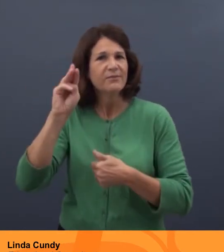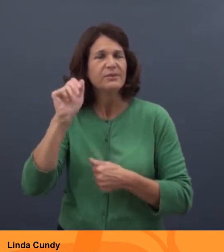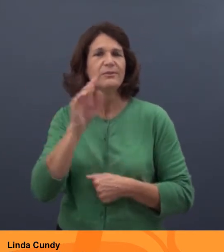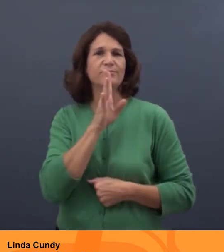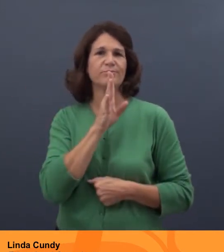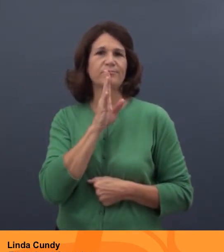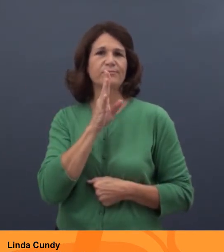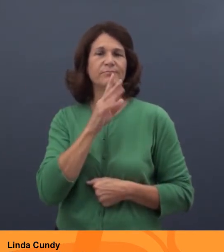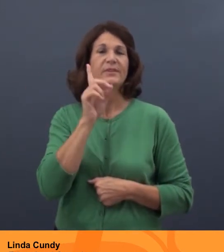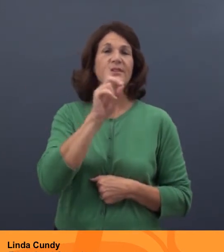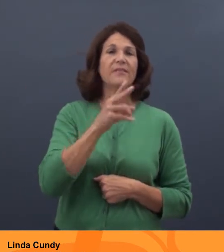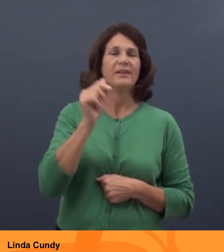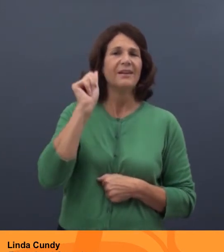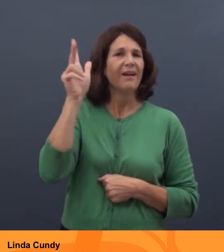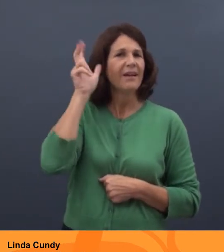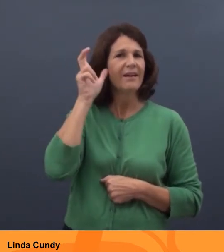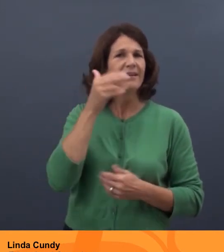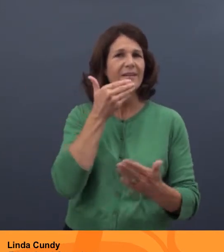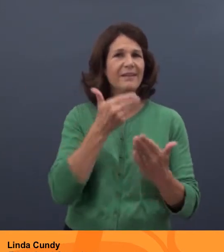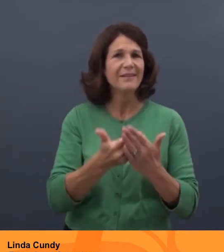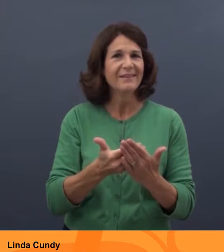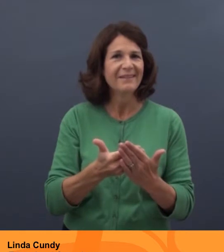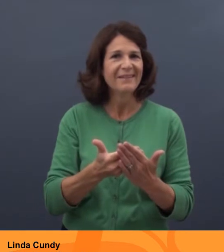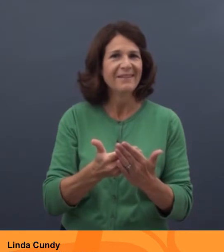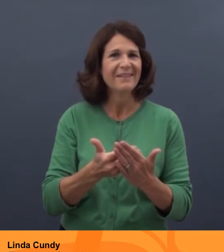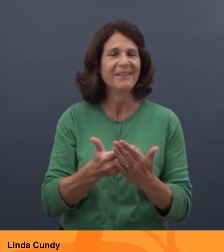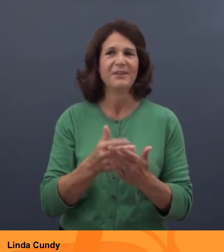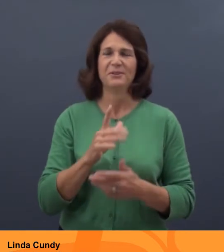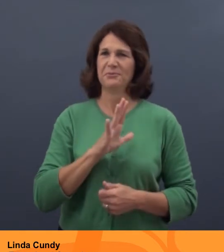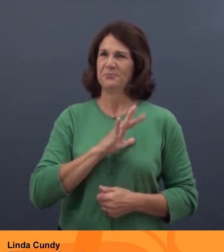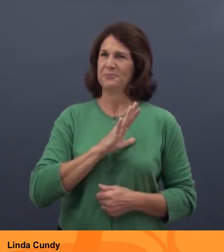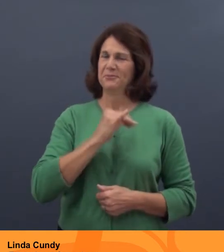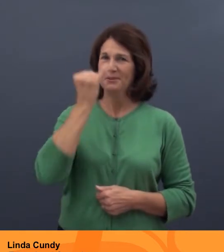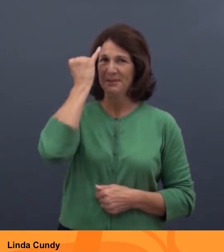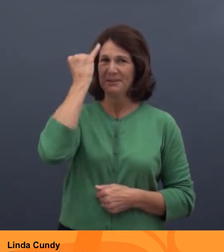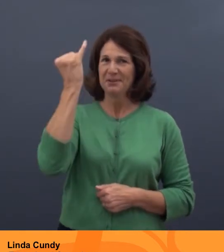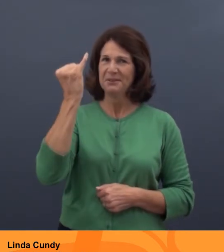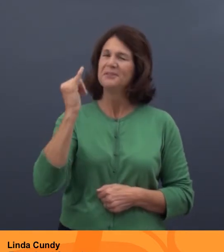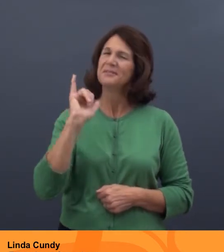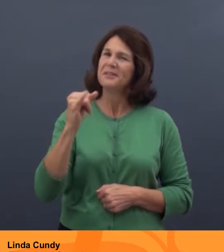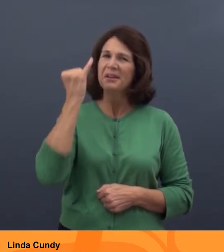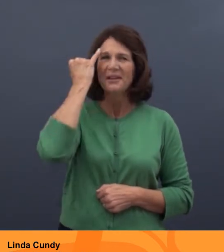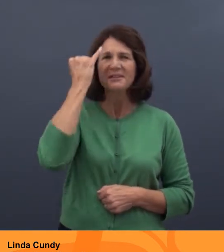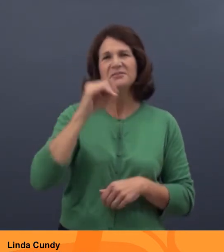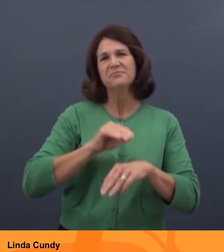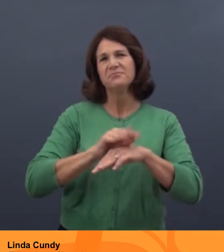and then the deaf and hard of hearing students were able to access the discussion without any delay.